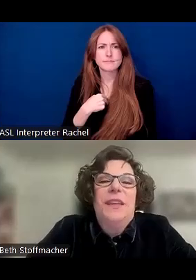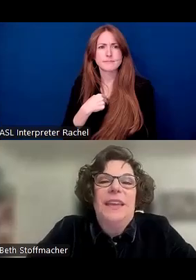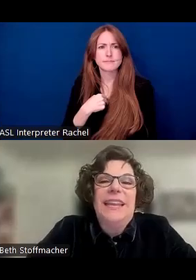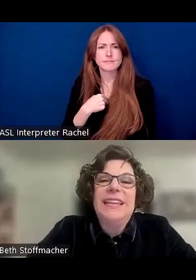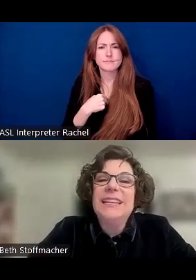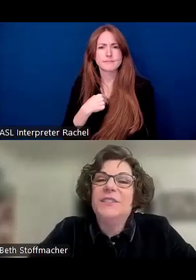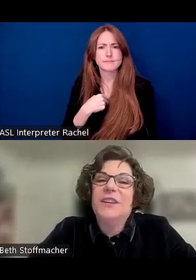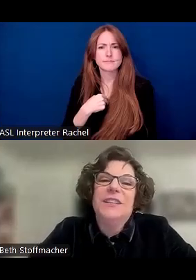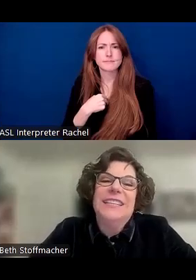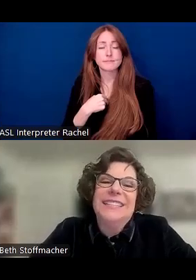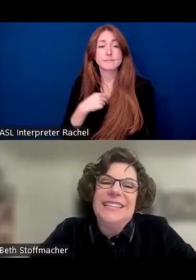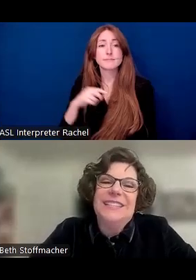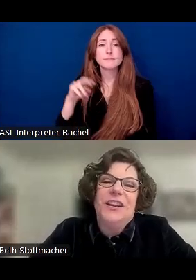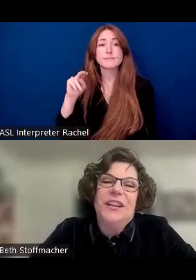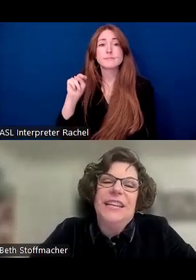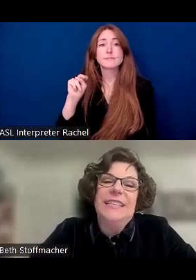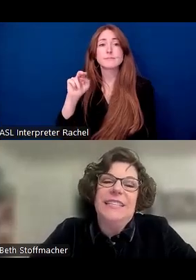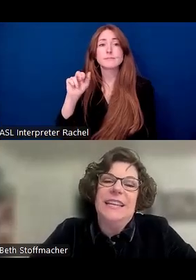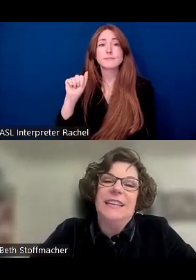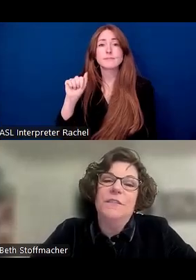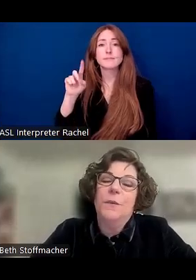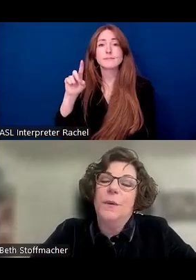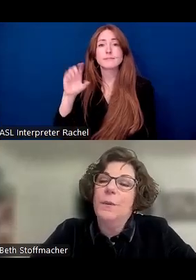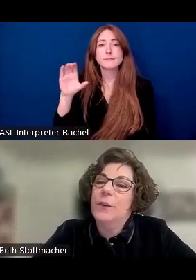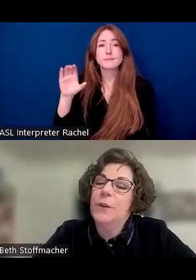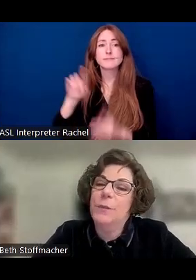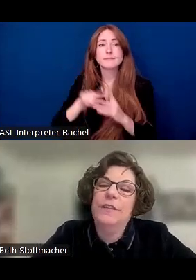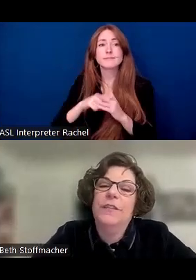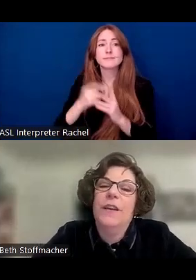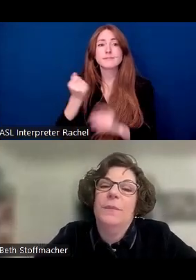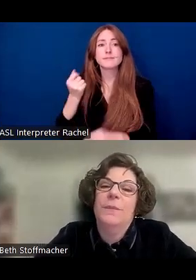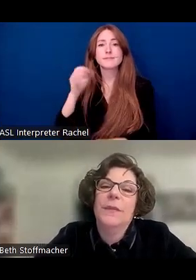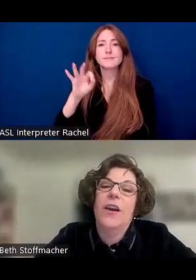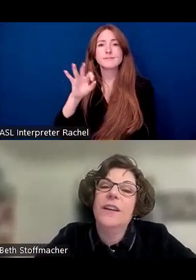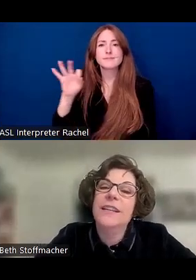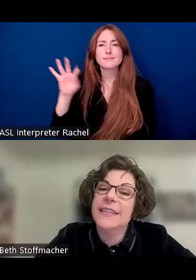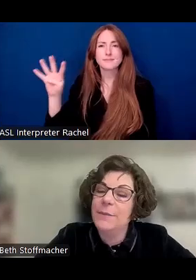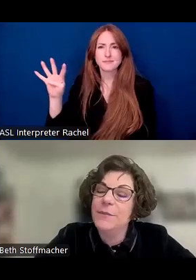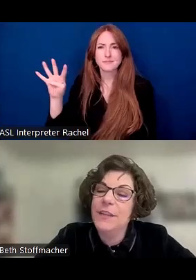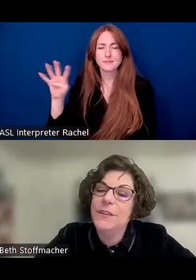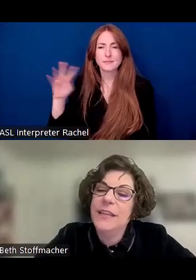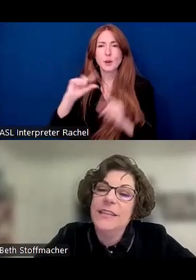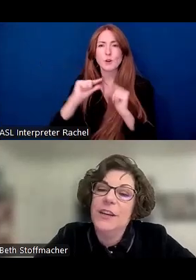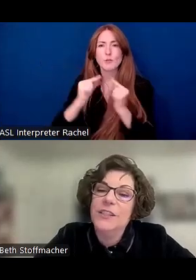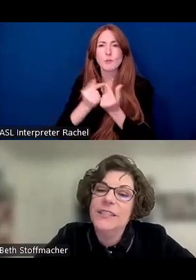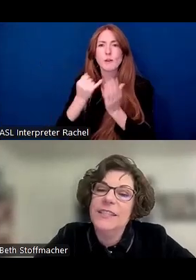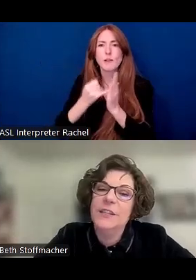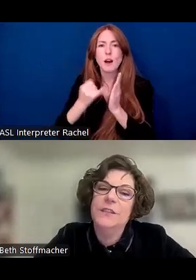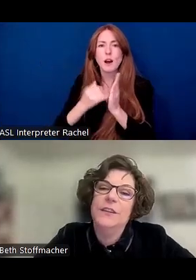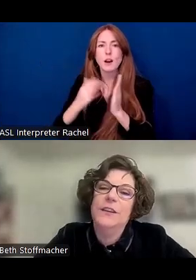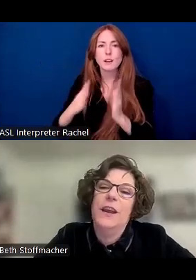The NADC started in 1994, when a group of artists came to the UCLA Taron Center for a